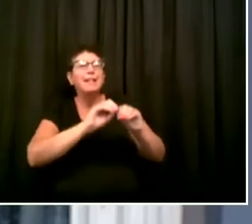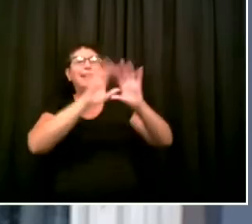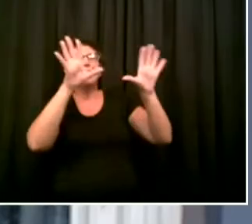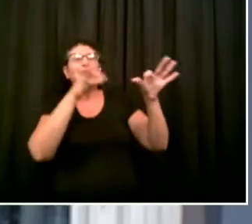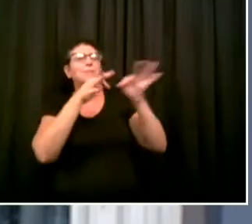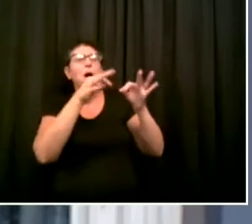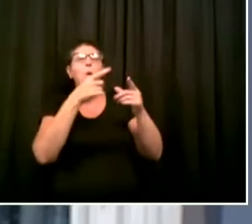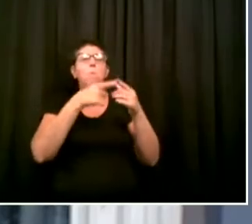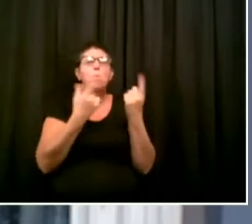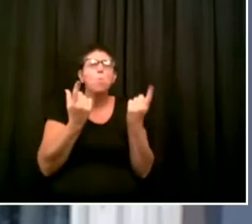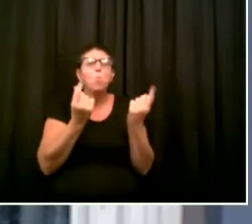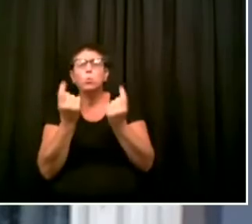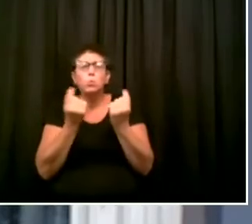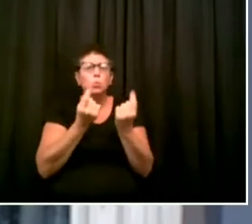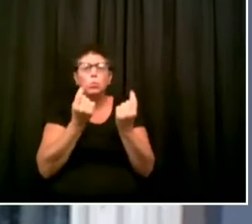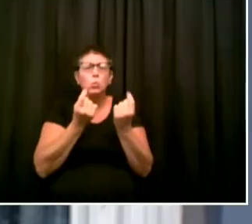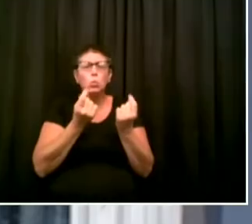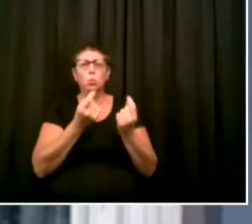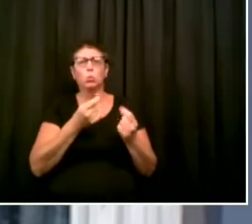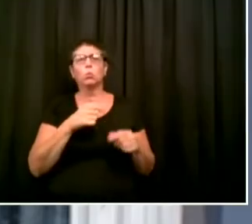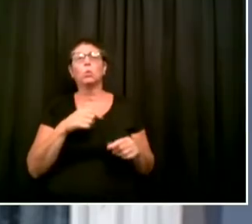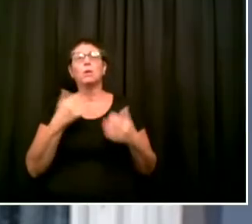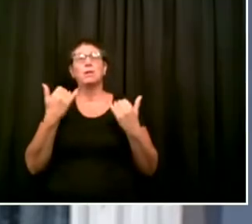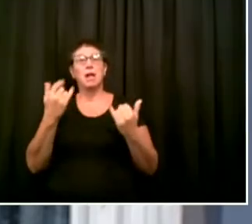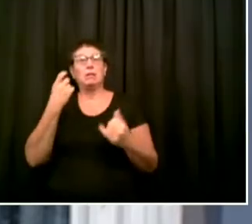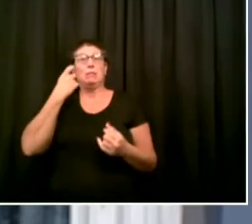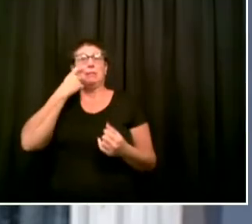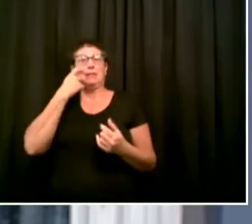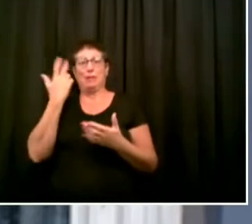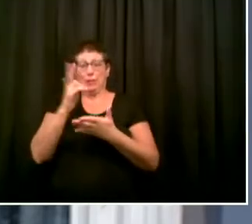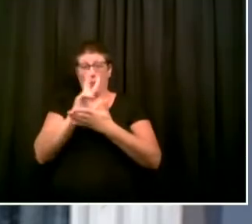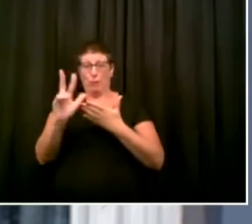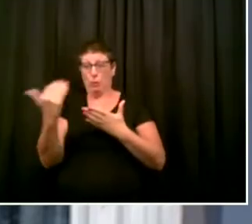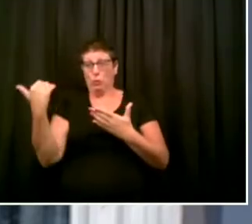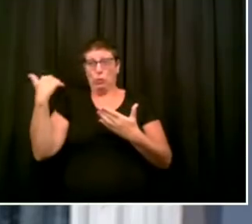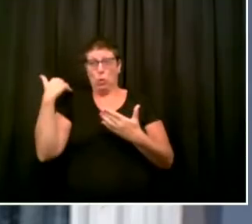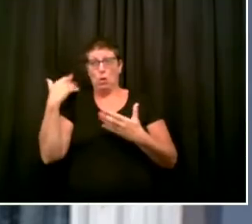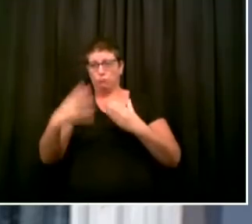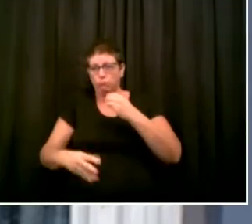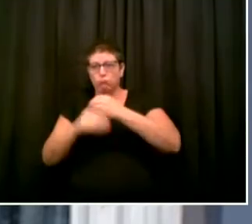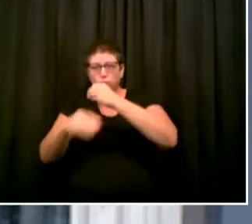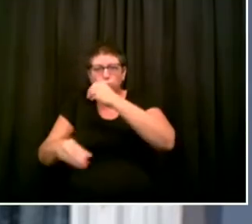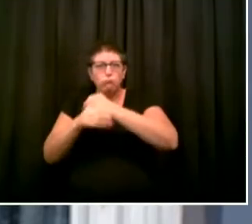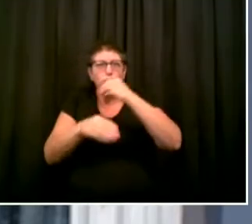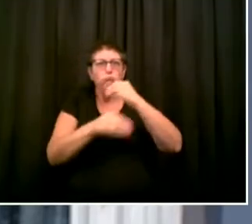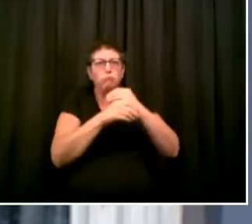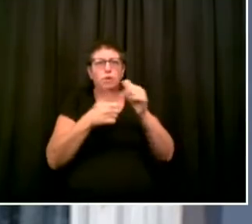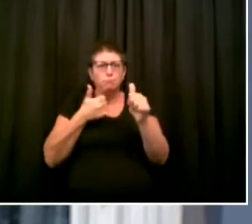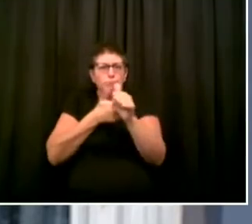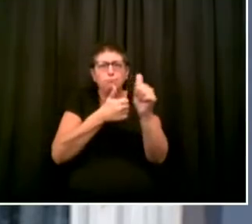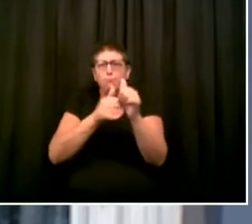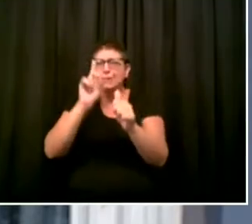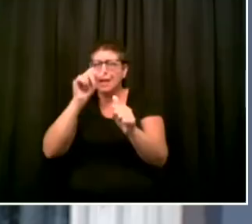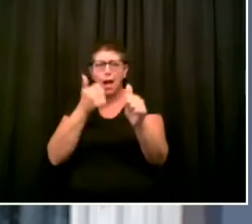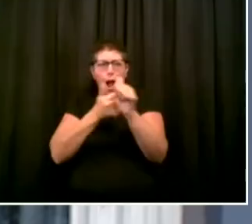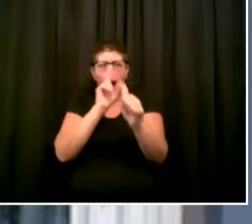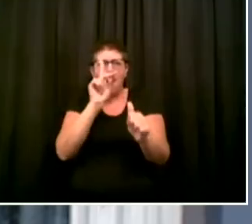TRANSPARENCY ASPECT IS BEHIND A LOT OF WT HAWE WERE DOING. AND ABOUT, AS I SAID, THREE WEEKS AGO WE